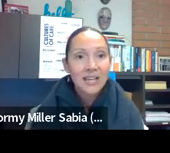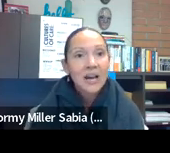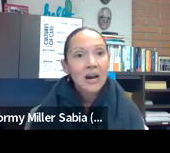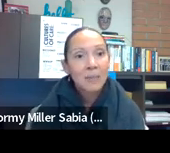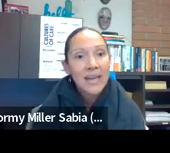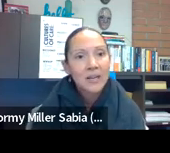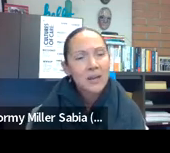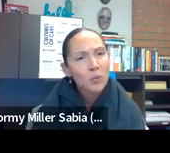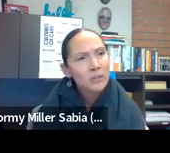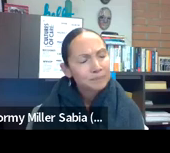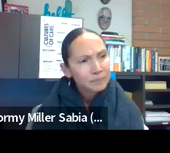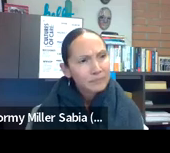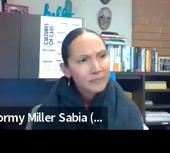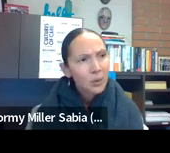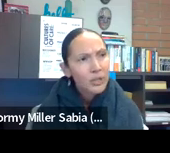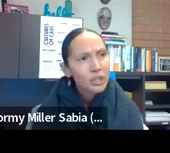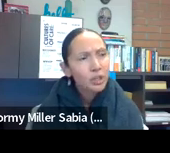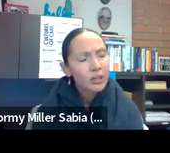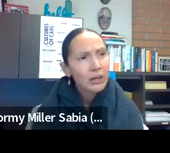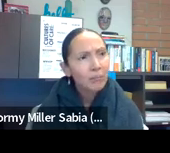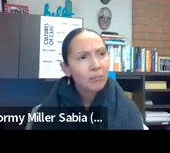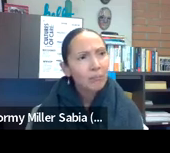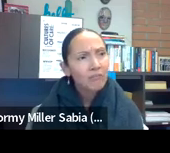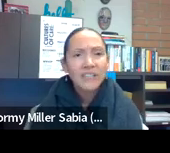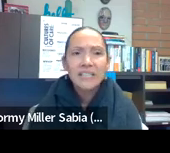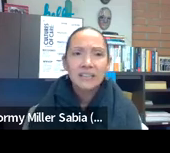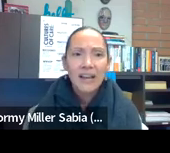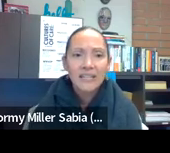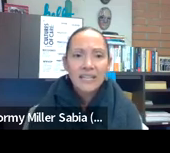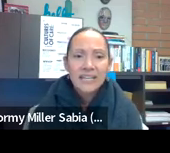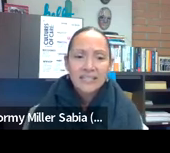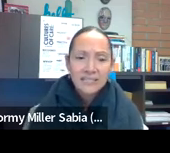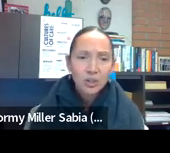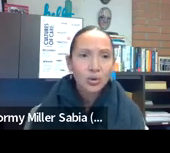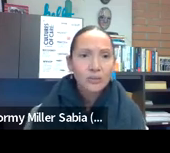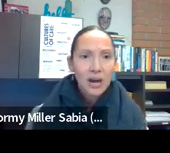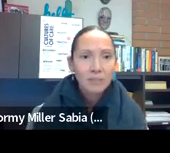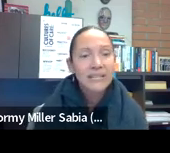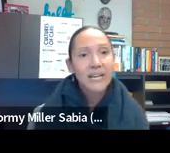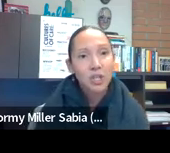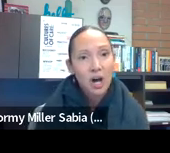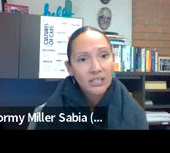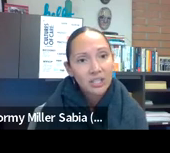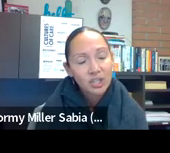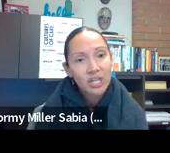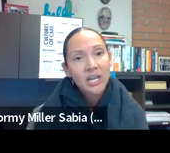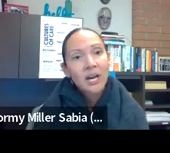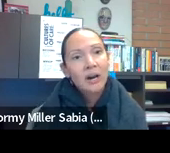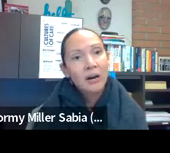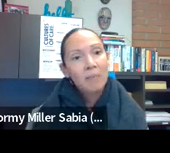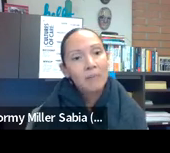And when when you're feeling like it's still not being acknowledged, you know.